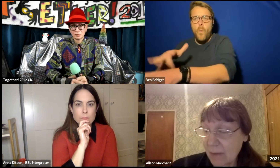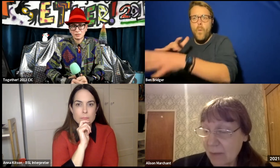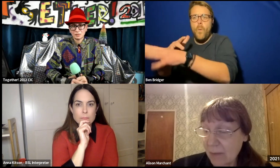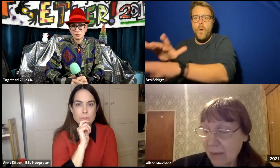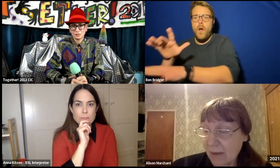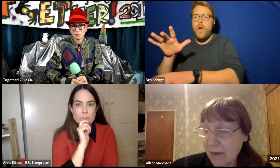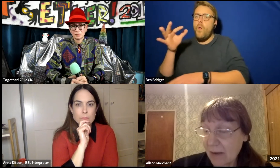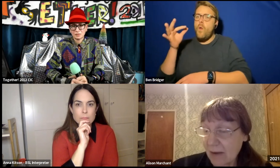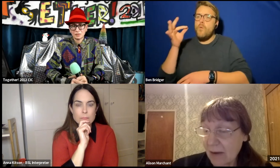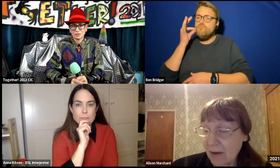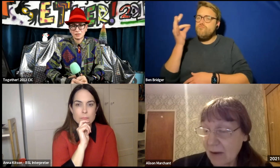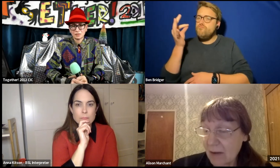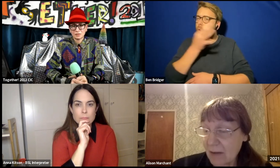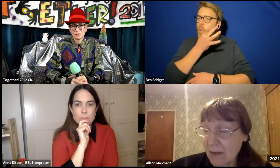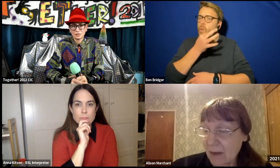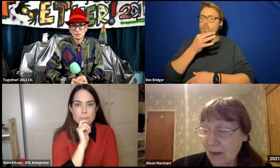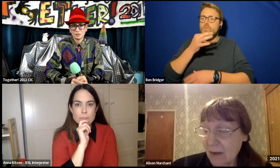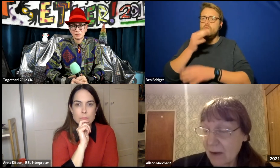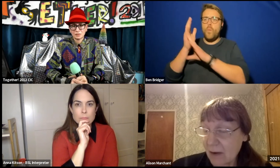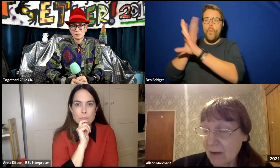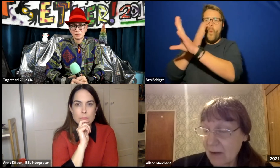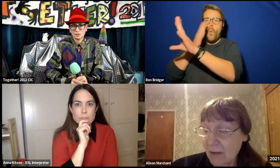Like an hour glass